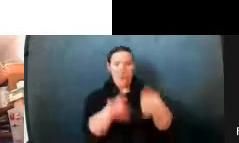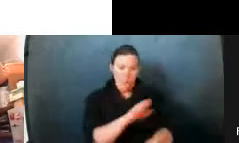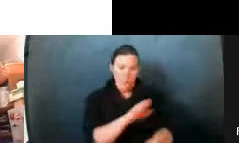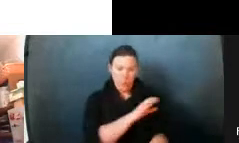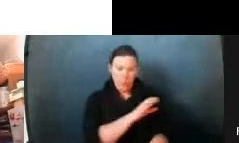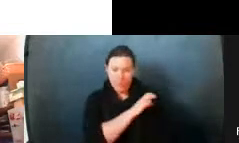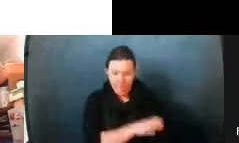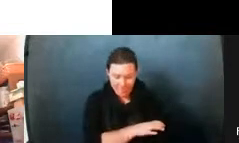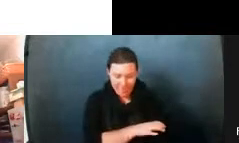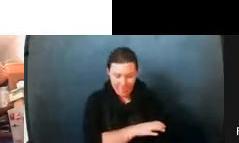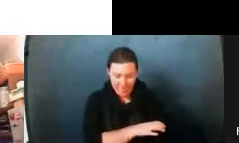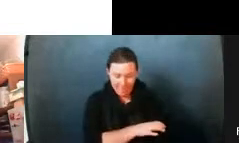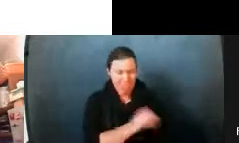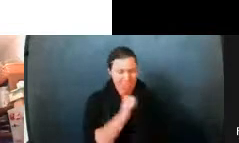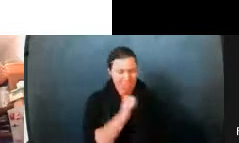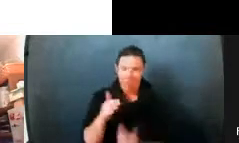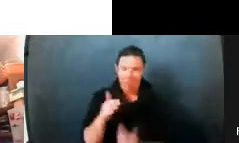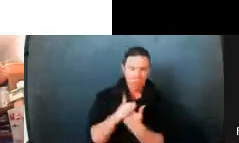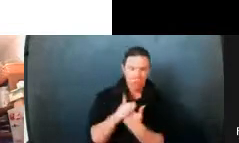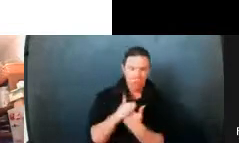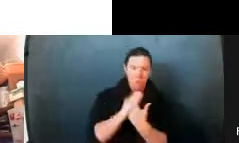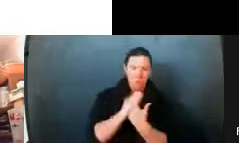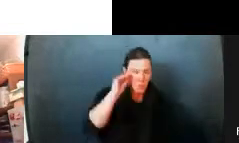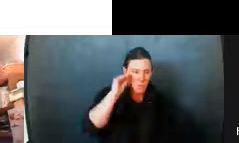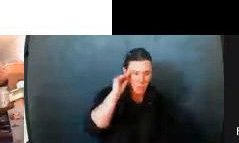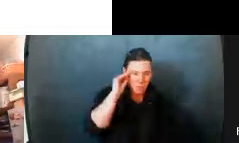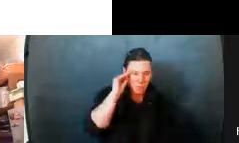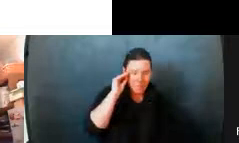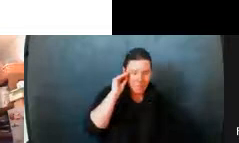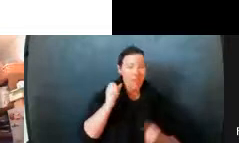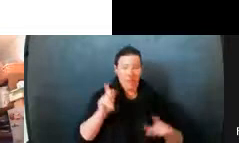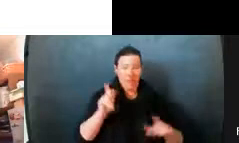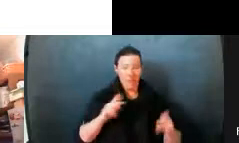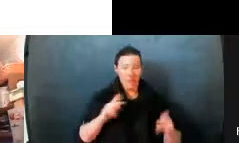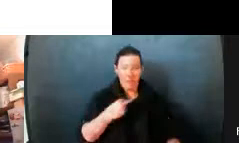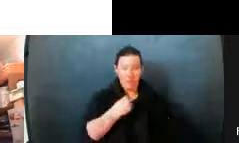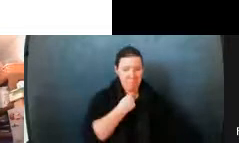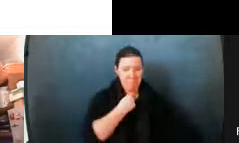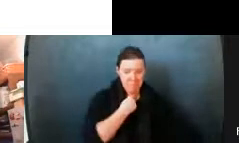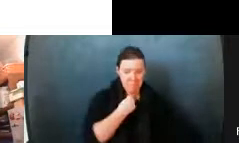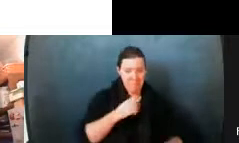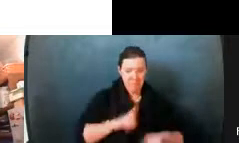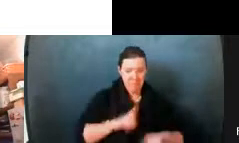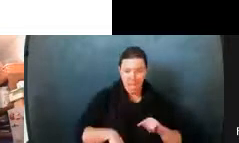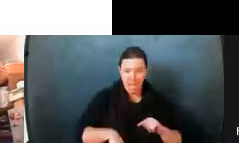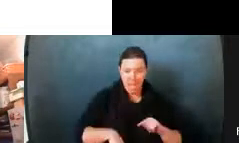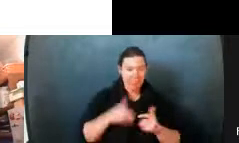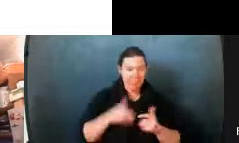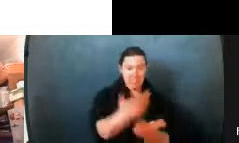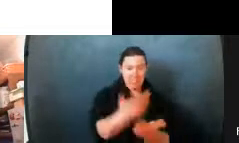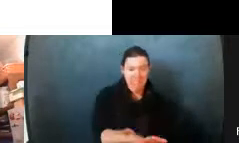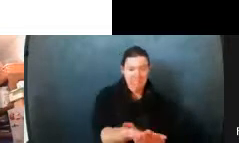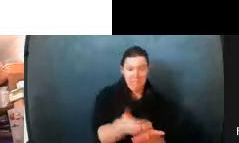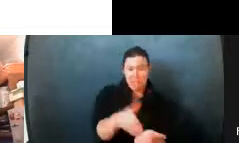A lot of that, a lot of people aren't equipped to do that. A lot of people are also just left